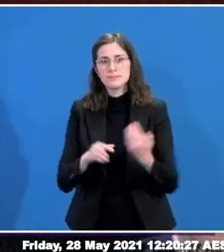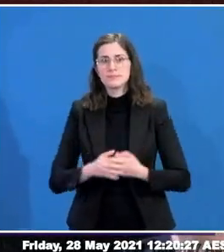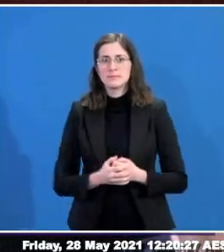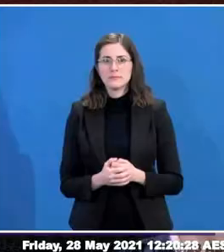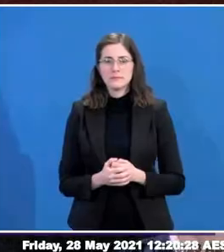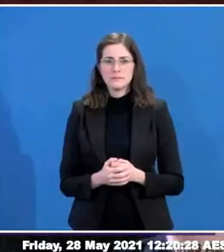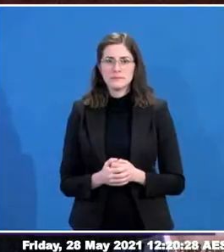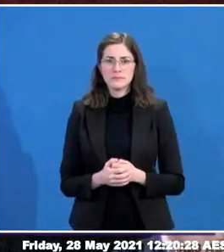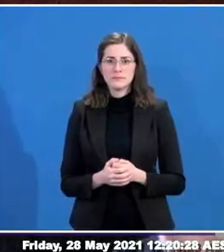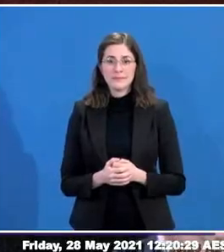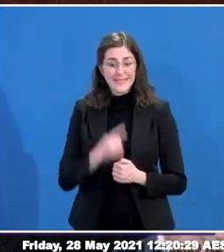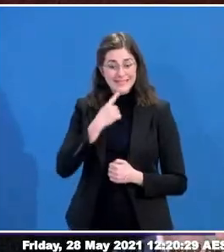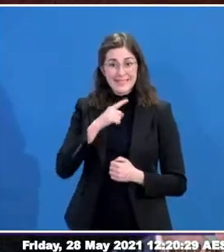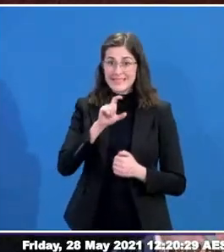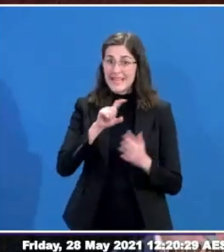There is a reference to CEO Report; do you see that heading?